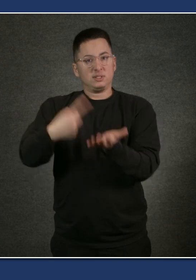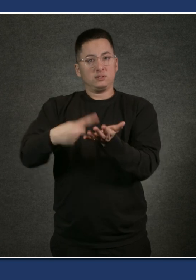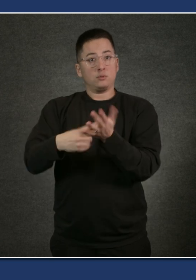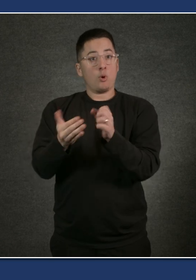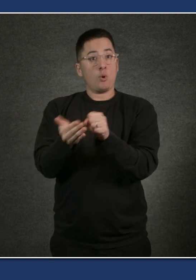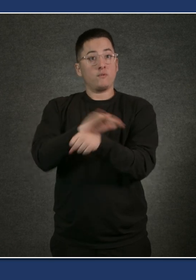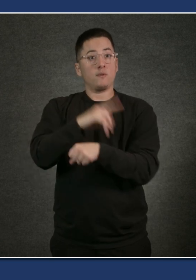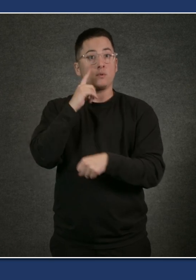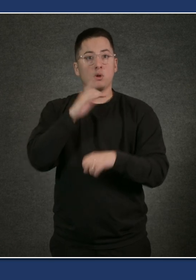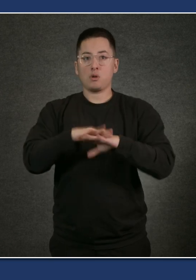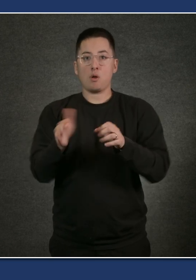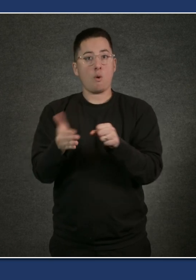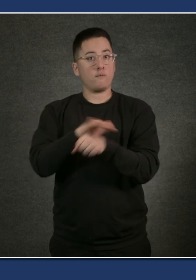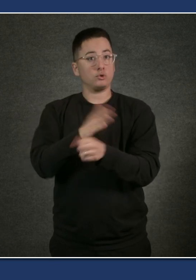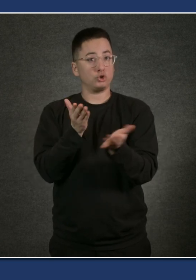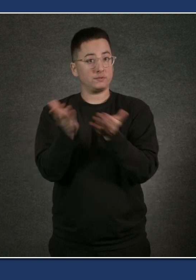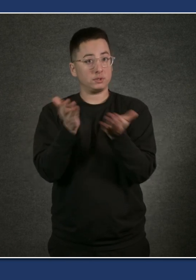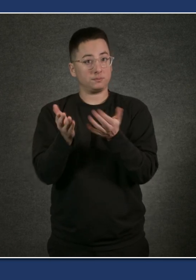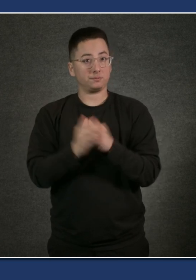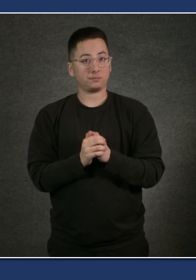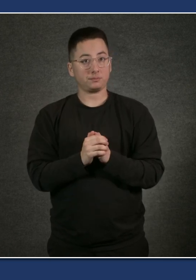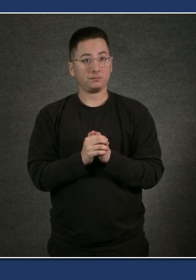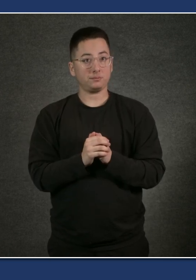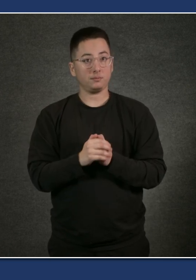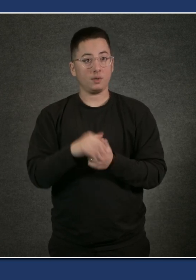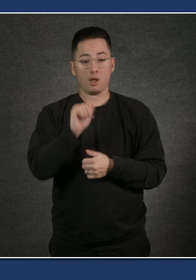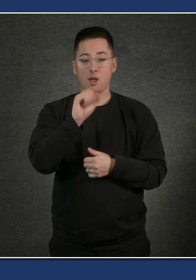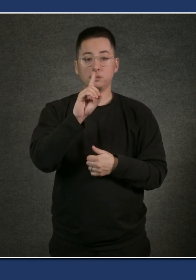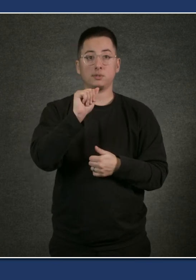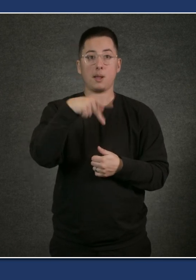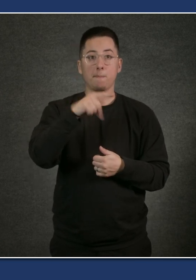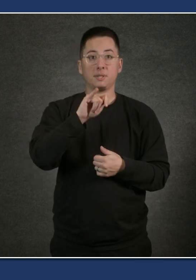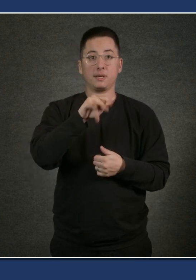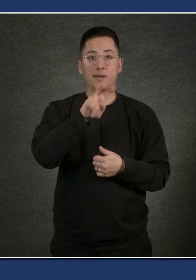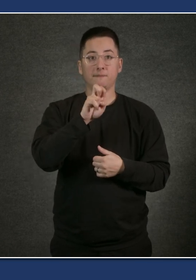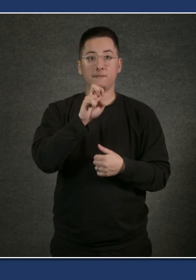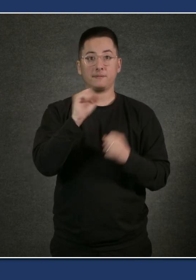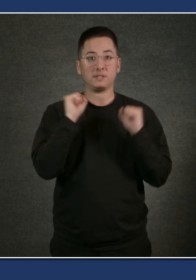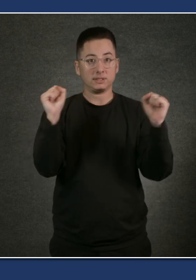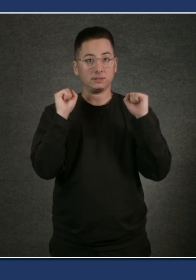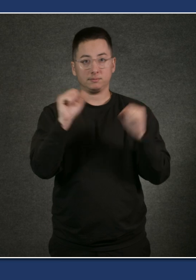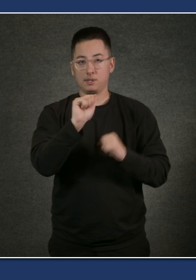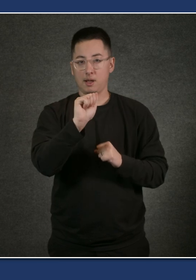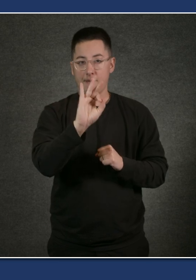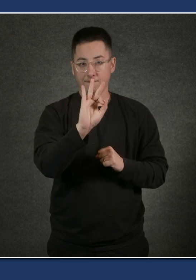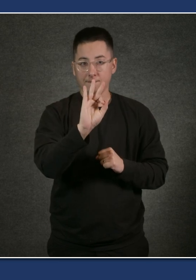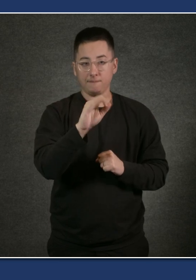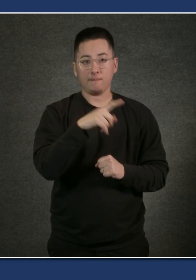Adaptive fitness has helped myself and many of my friends. For instance, I require specialized training